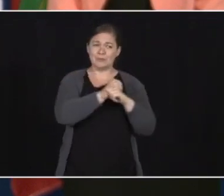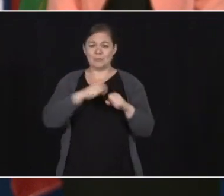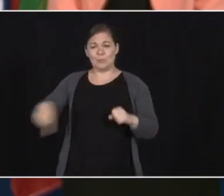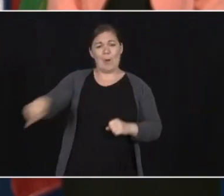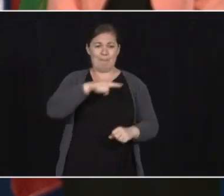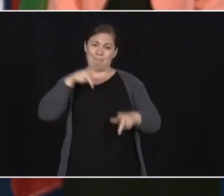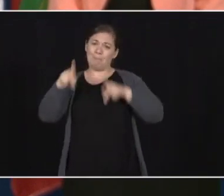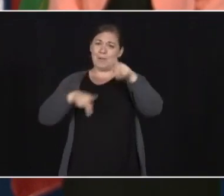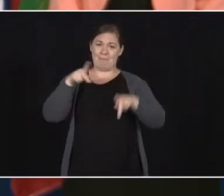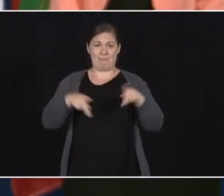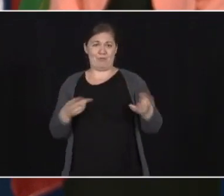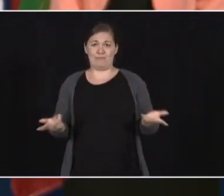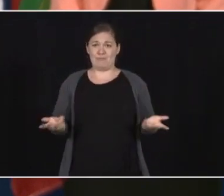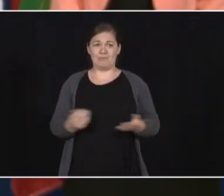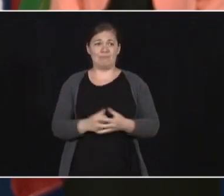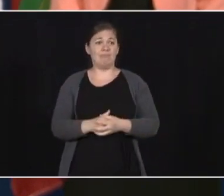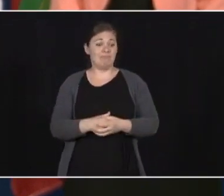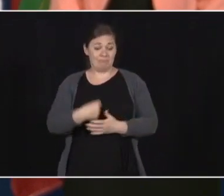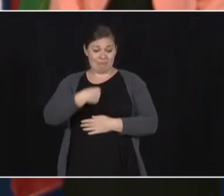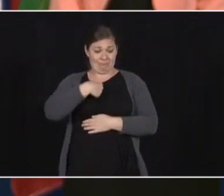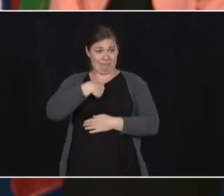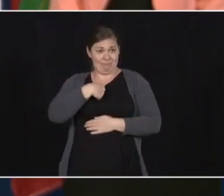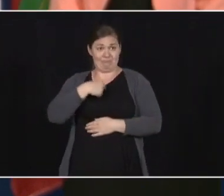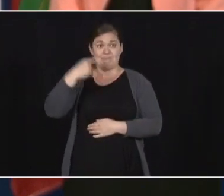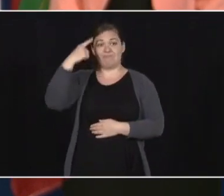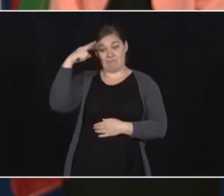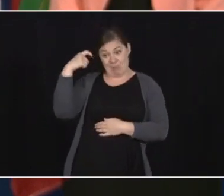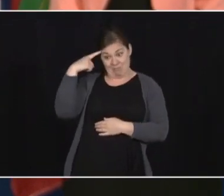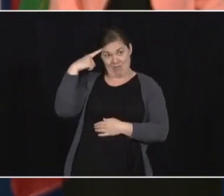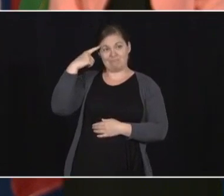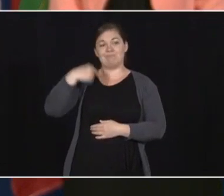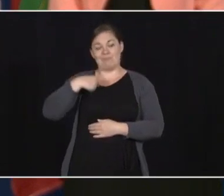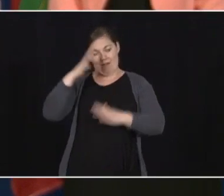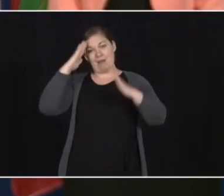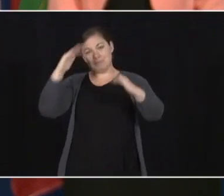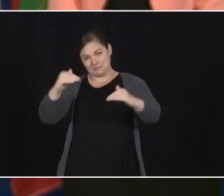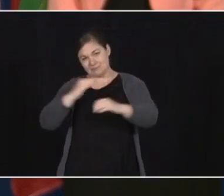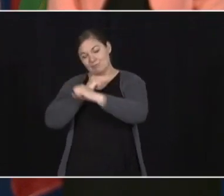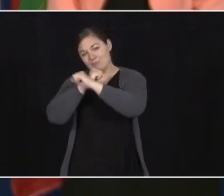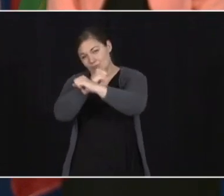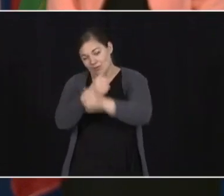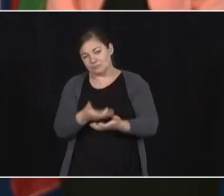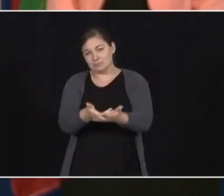nothing less. I will do everything in my power, I would move